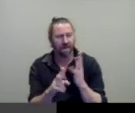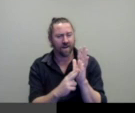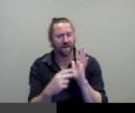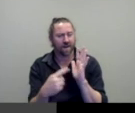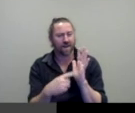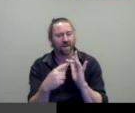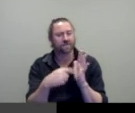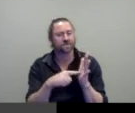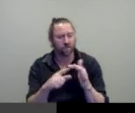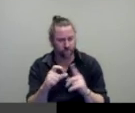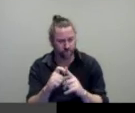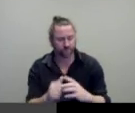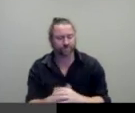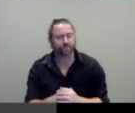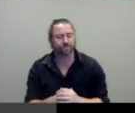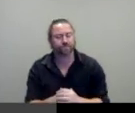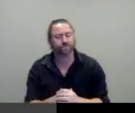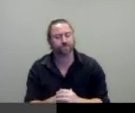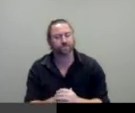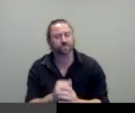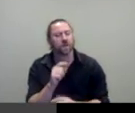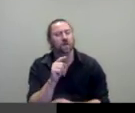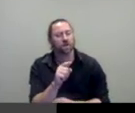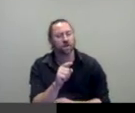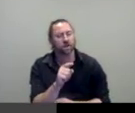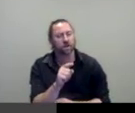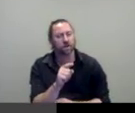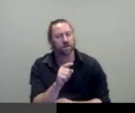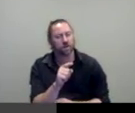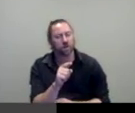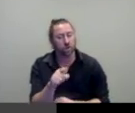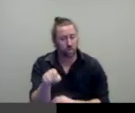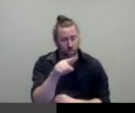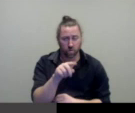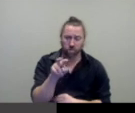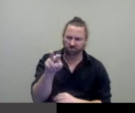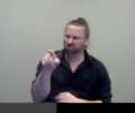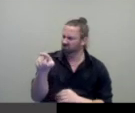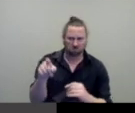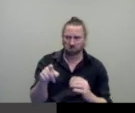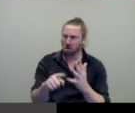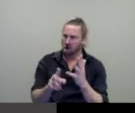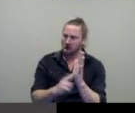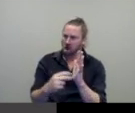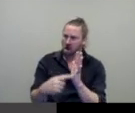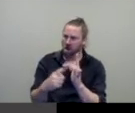how do artworks that are untitled make you feel I asked this question